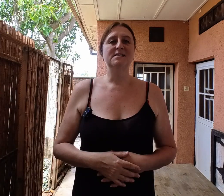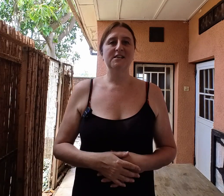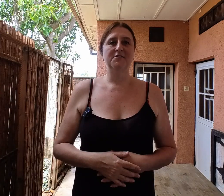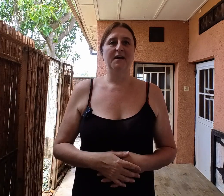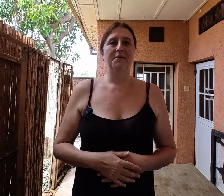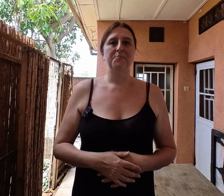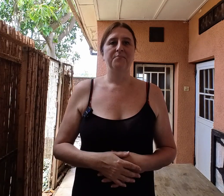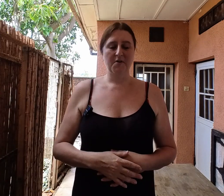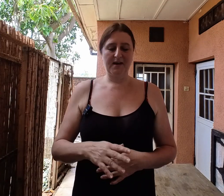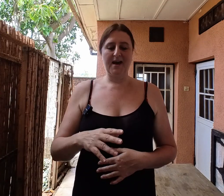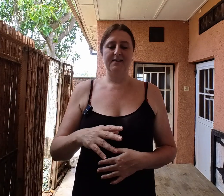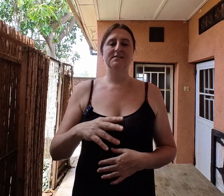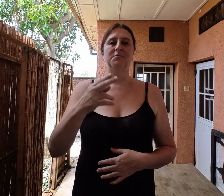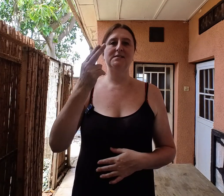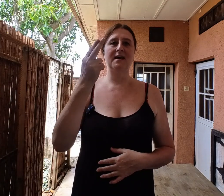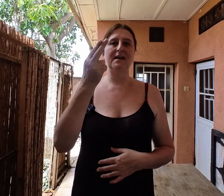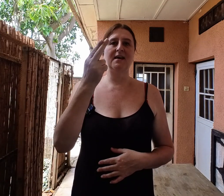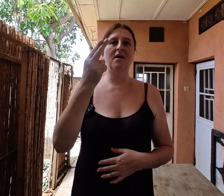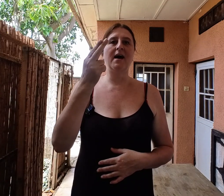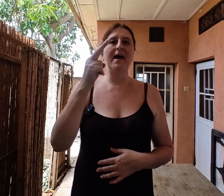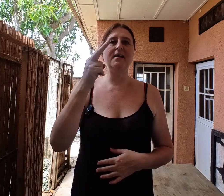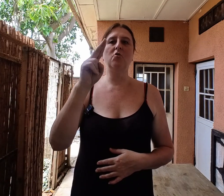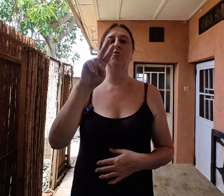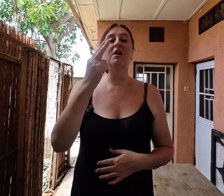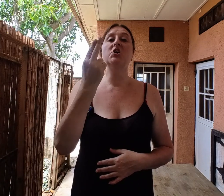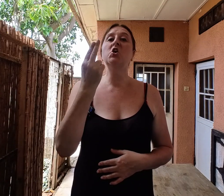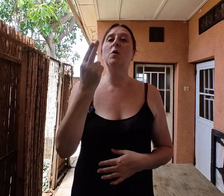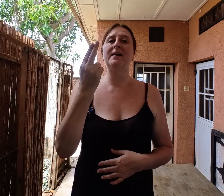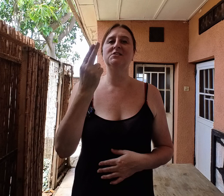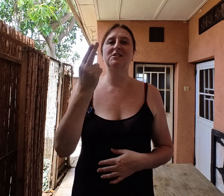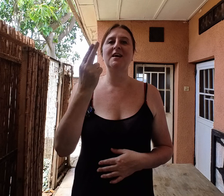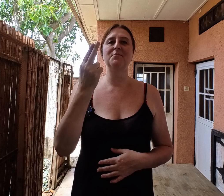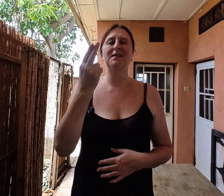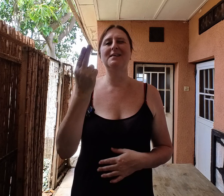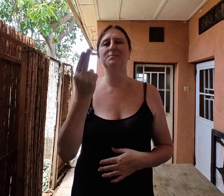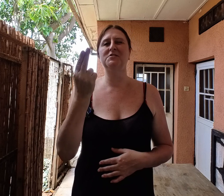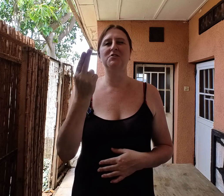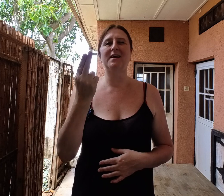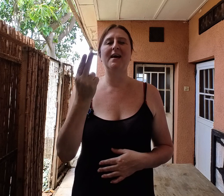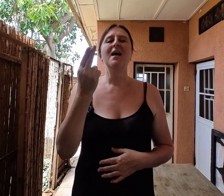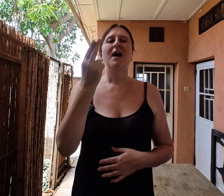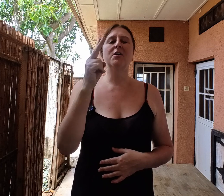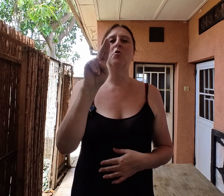Nigeria. Okay, so we're taking our N or our U handshape. It gets a bit tricky. I